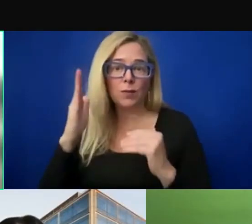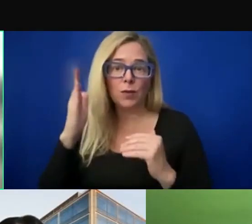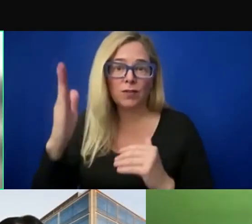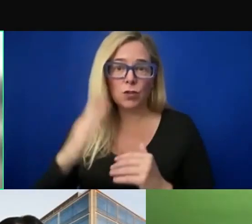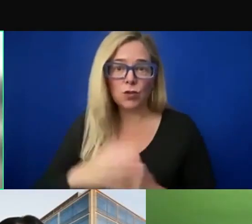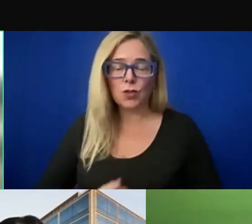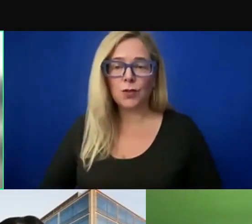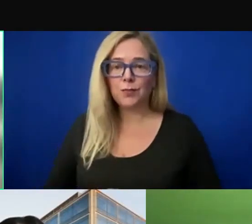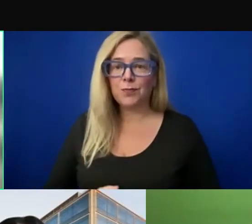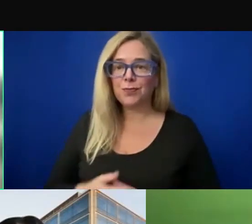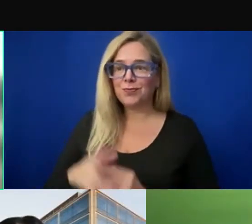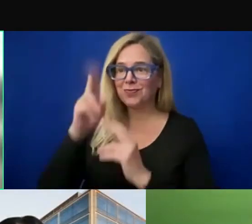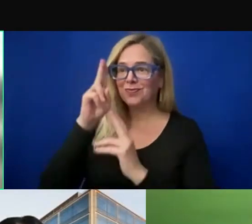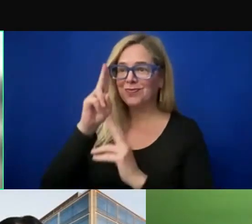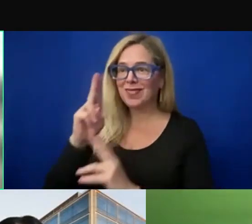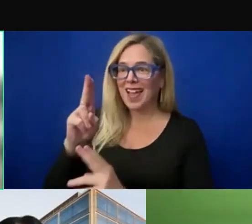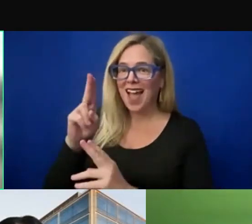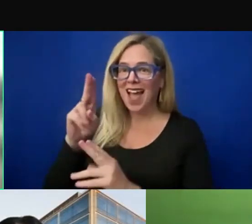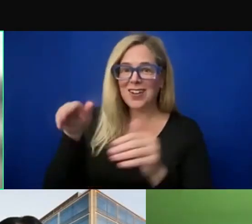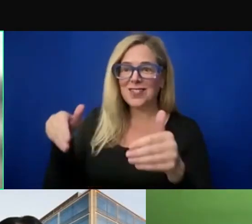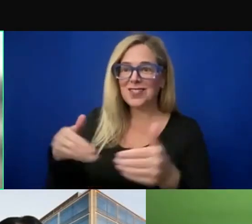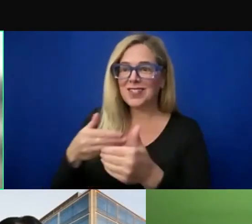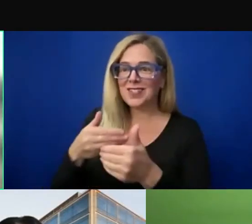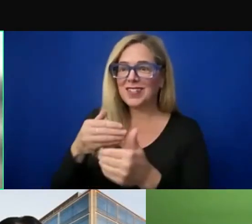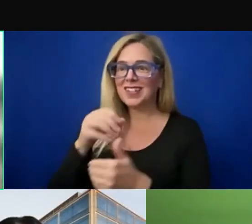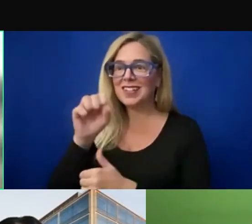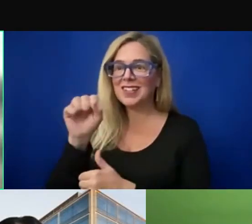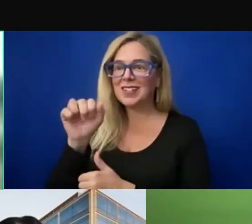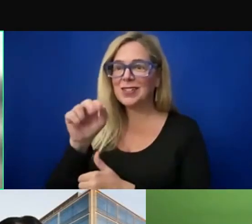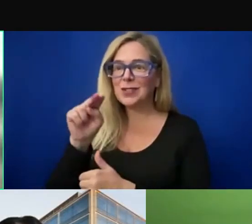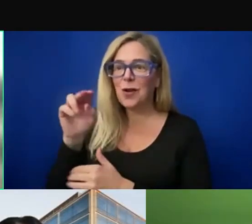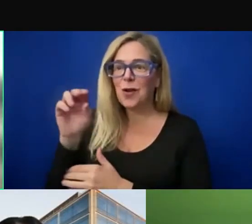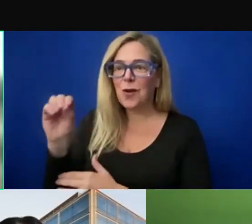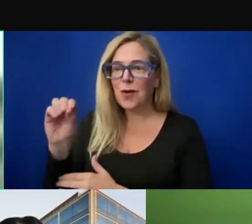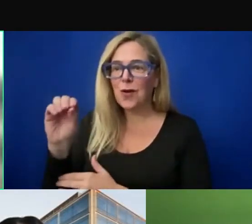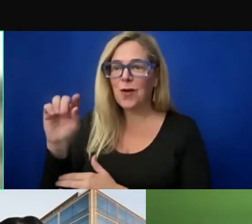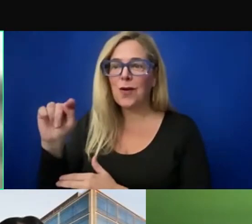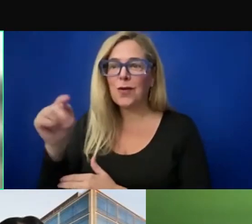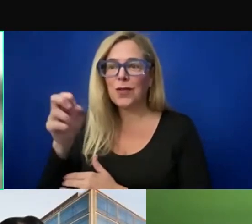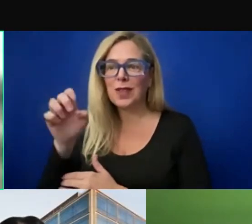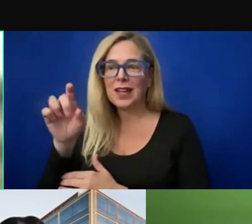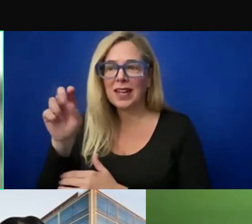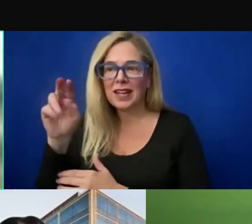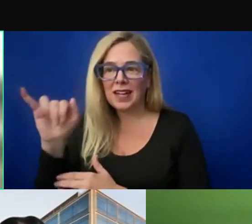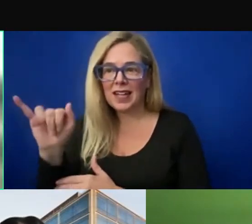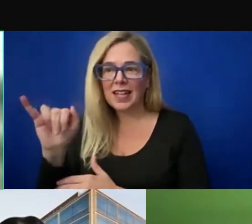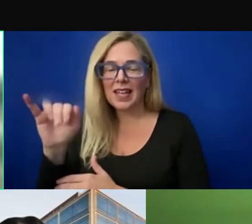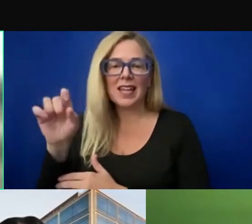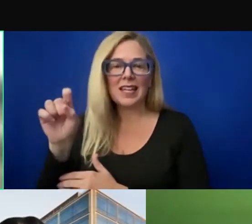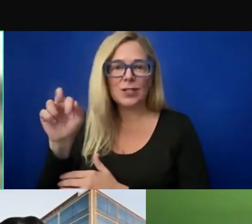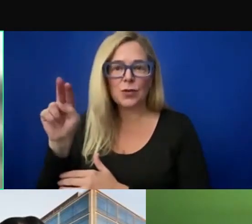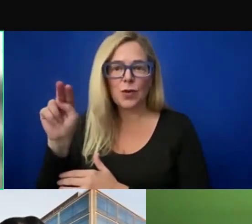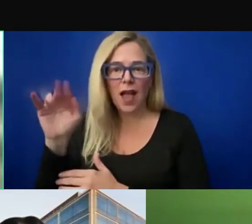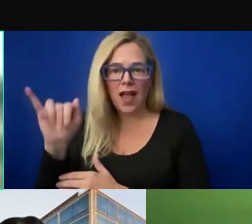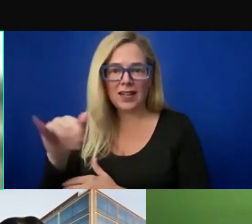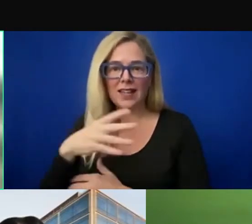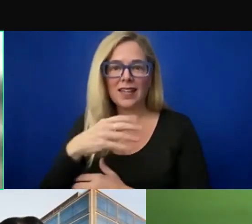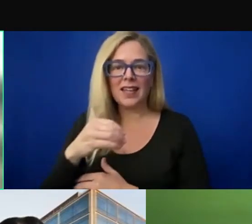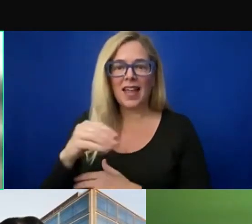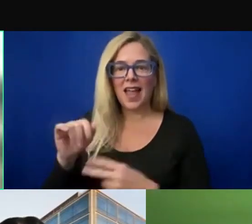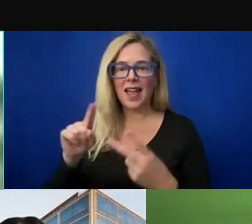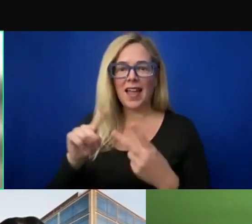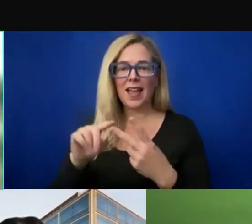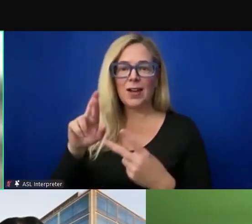Sonoo Thadaney Israni and Dr. Ranak Trivedi, who are overflowing with expertise in this